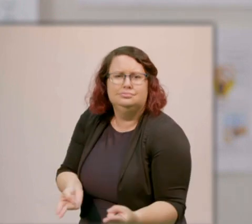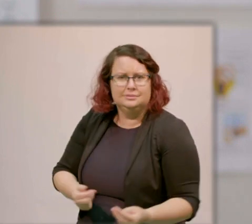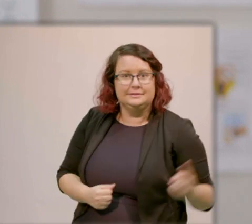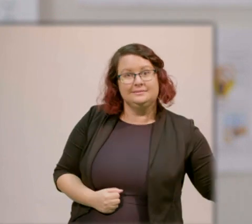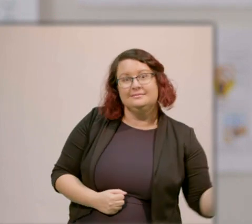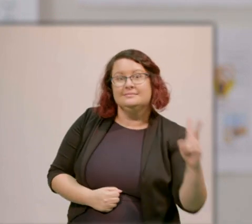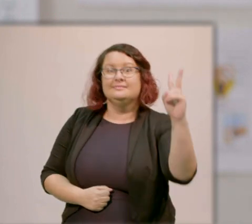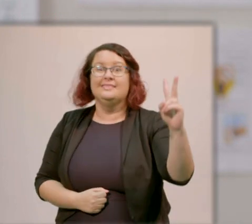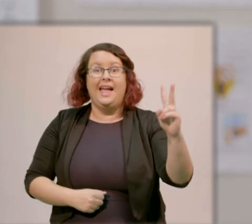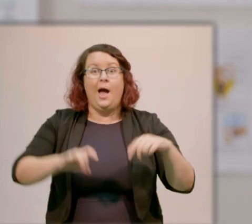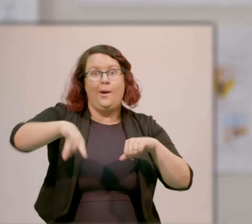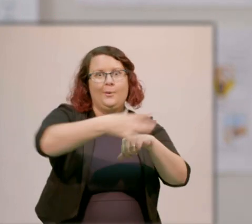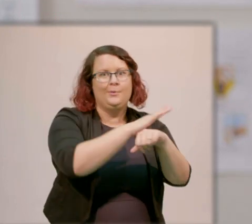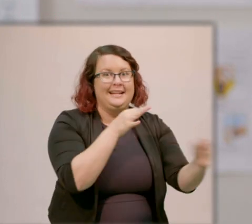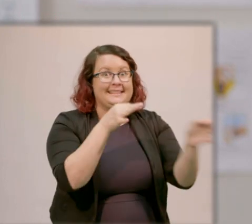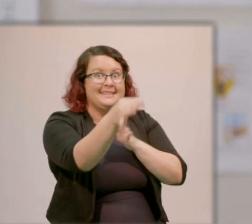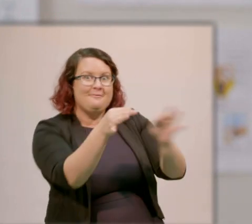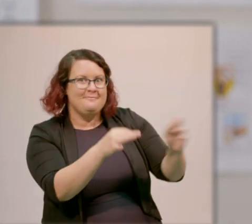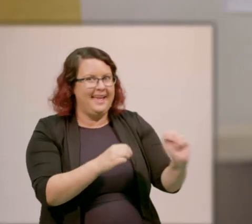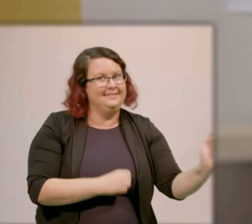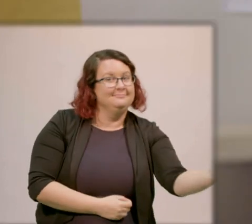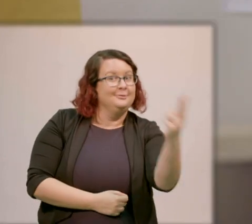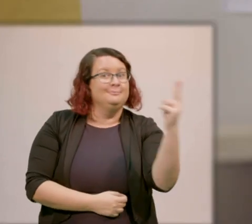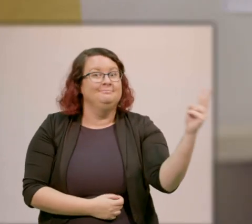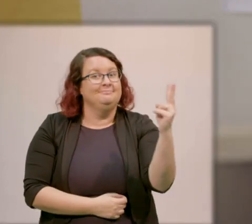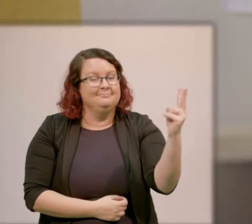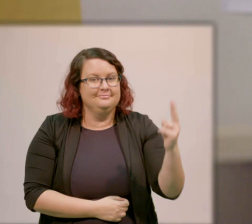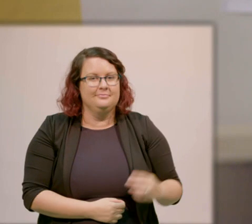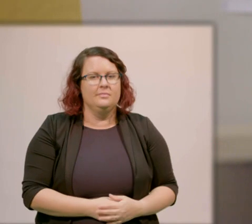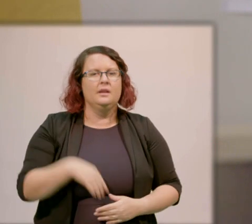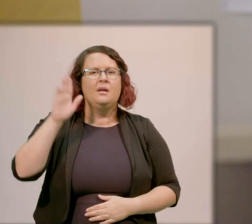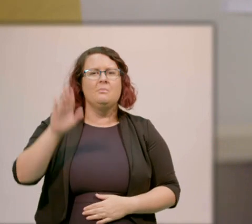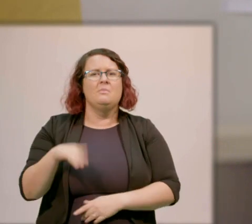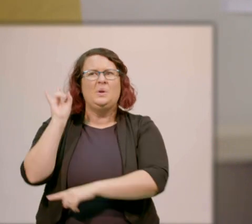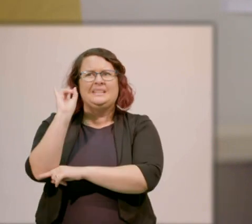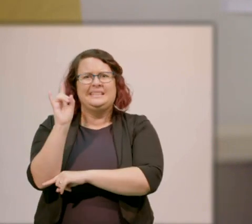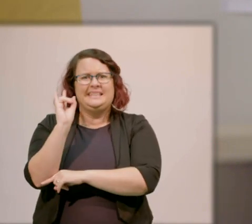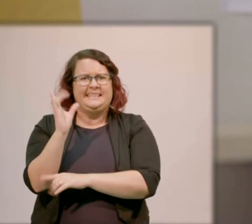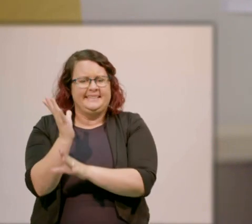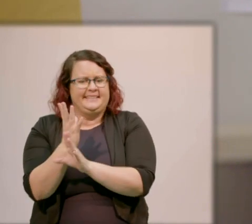Fine weddings were planned for the Duke and the Prince. Poor Cinders hasn't been seen at all since.